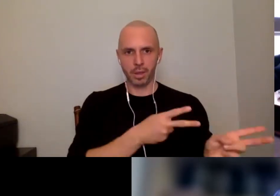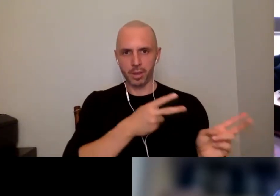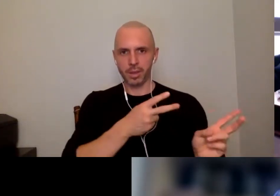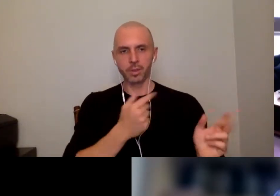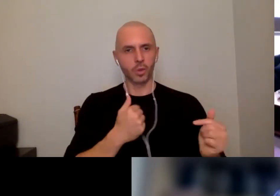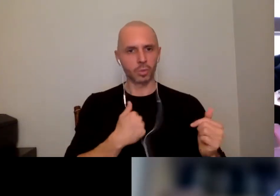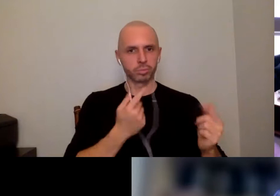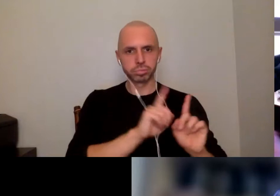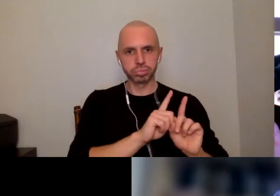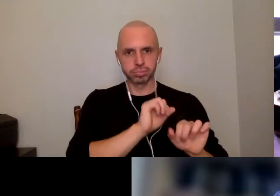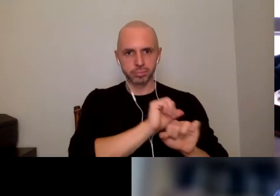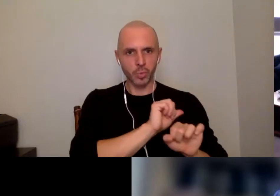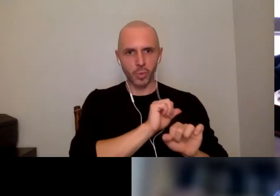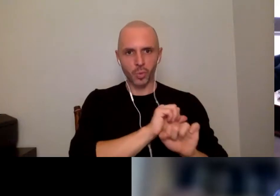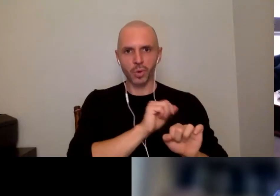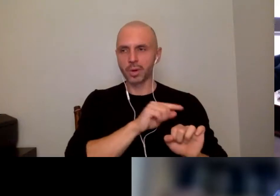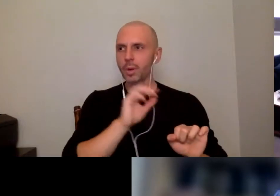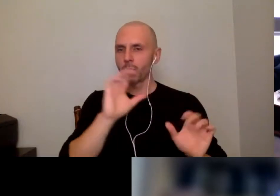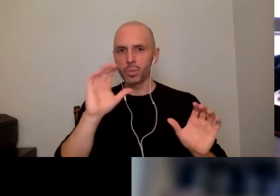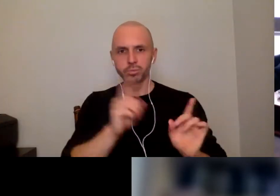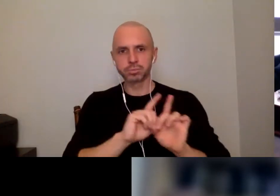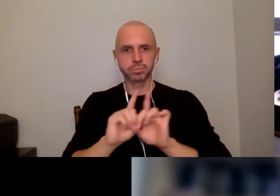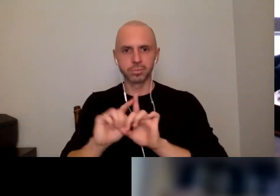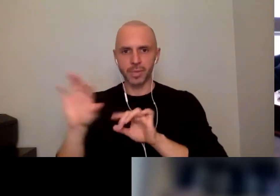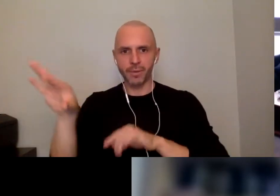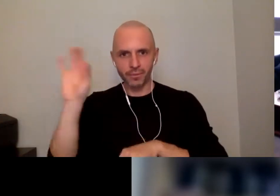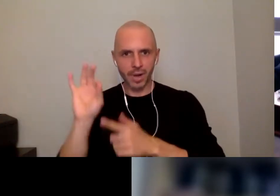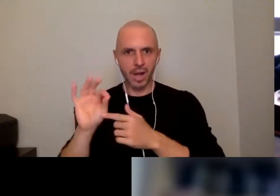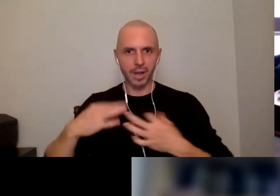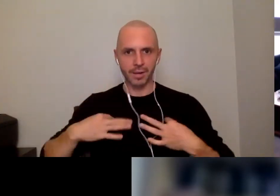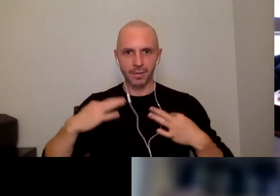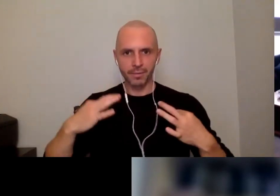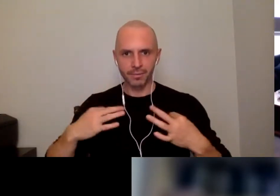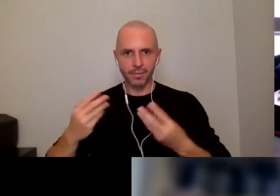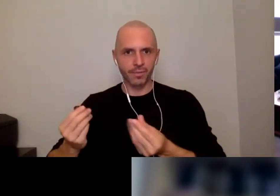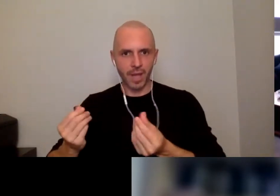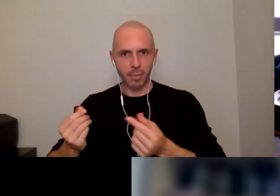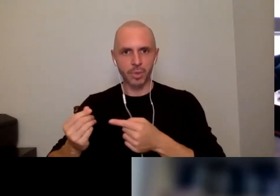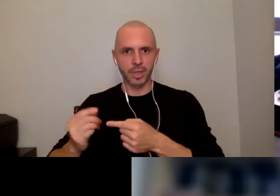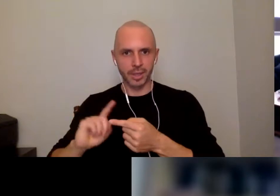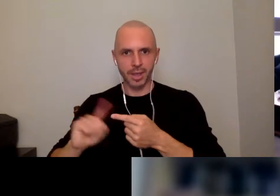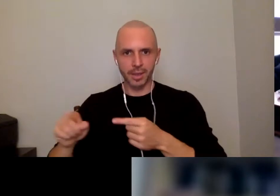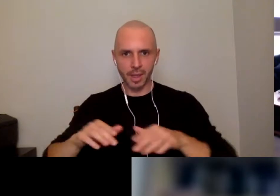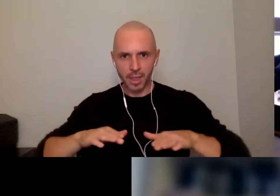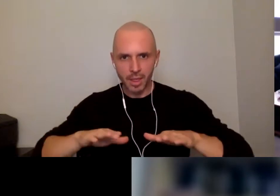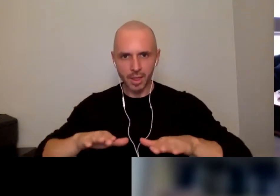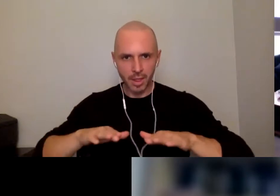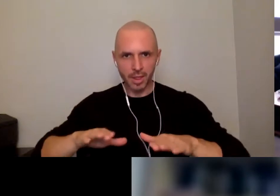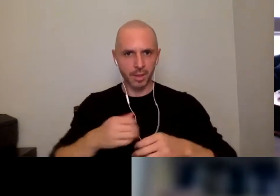fabric to making your patterns to and i sew myself i mostly sew sundance dresses and ribbon skirts